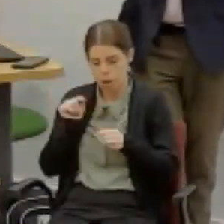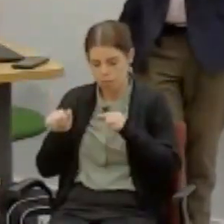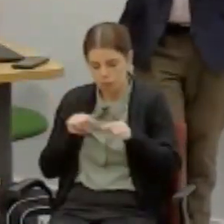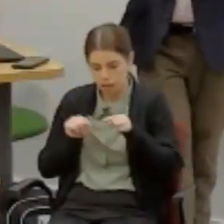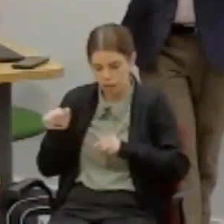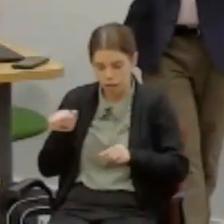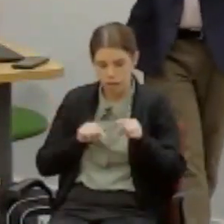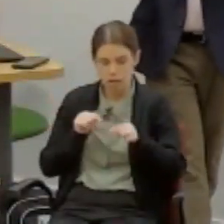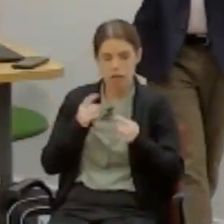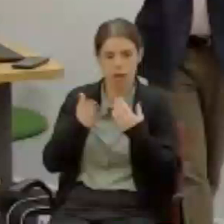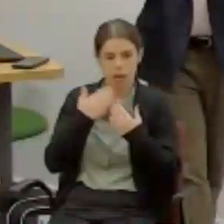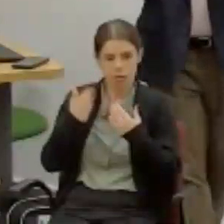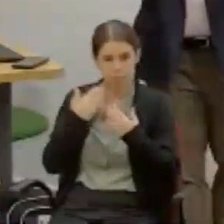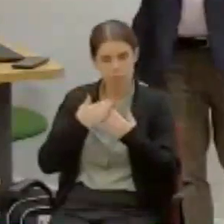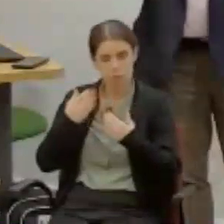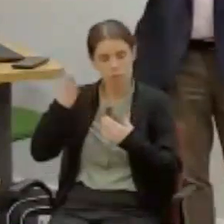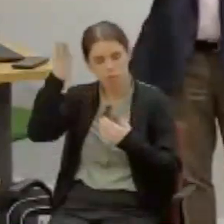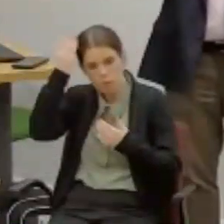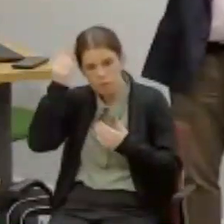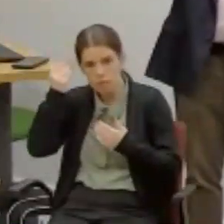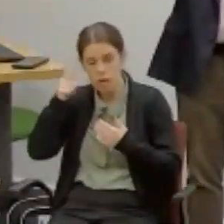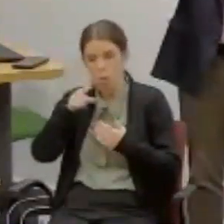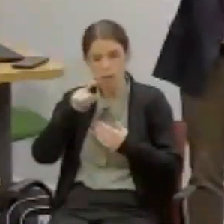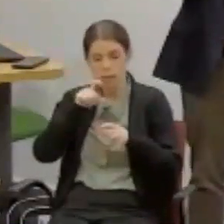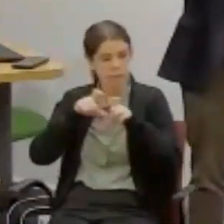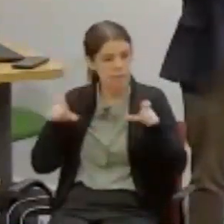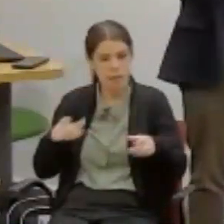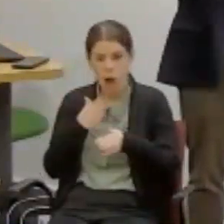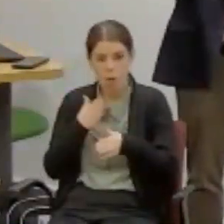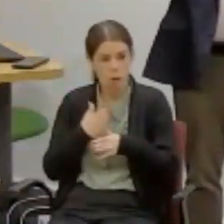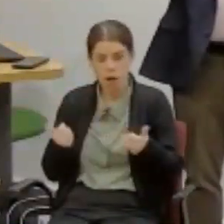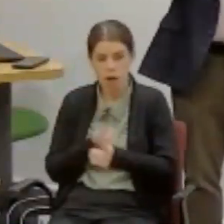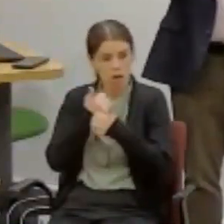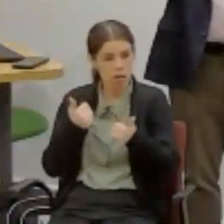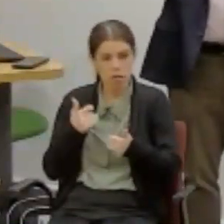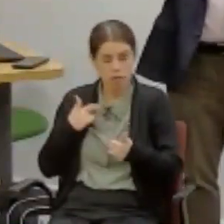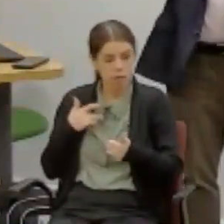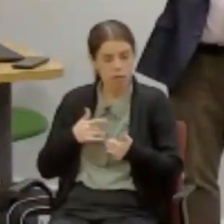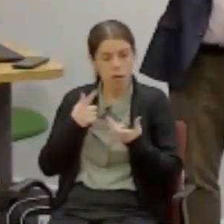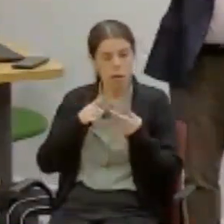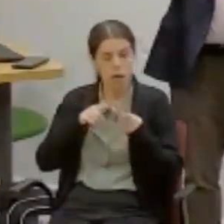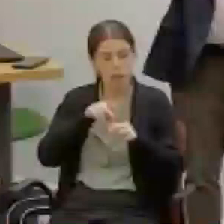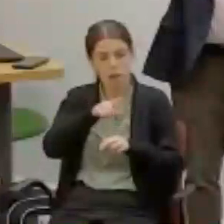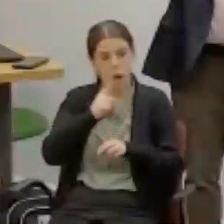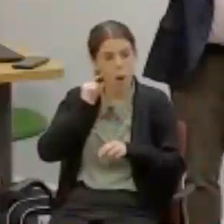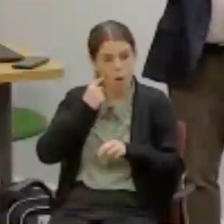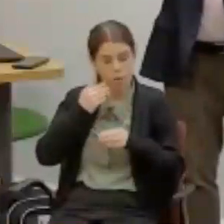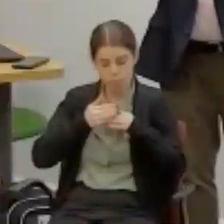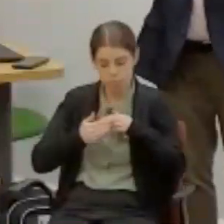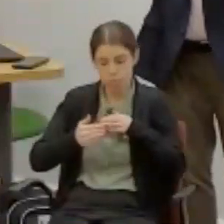There's quite a lot of pathology, although we're all functioning. Okay. So, we know that the older you get the more pathology you accumulate, and the more pathology